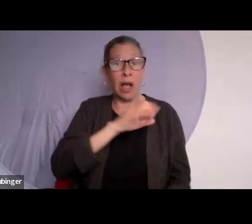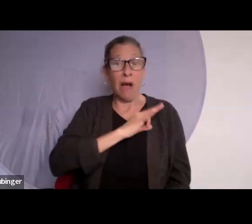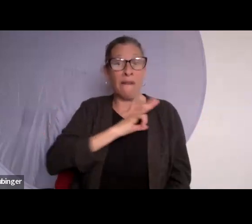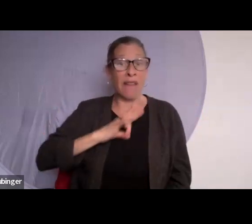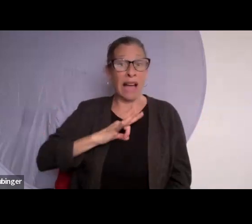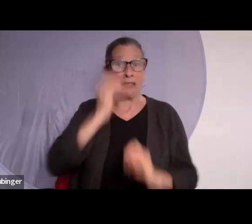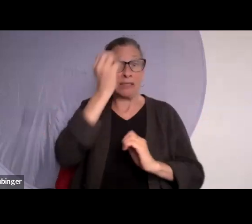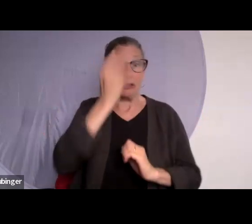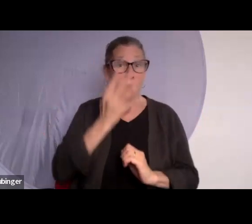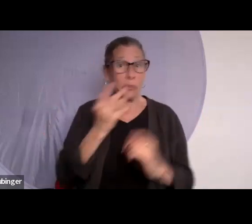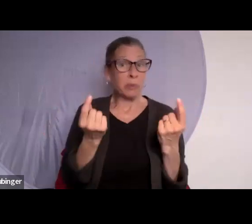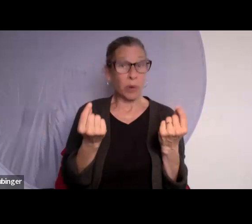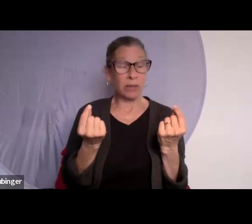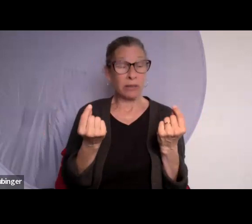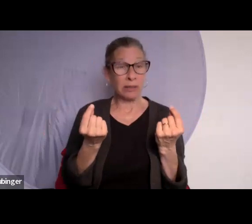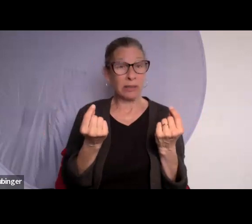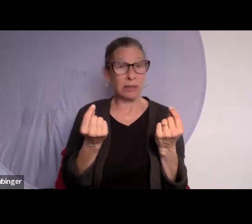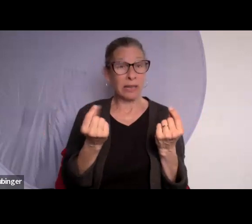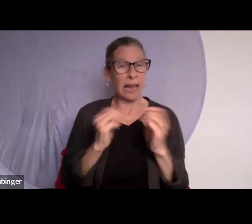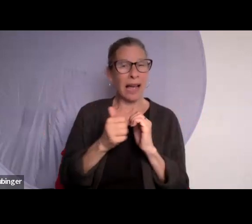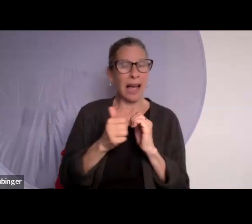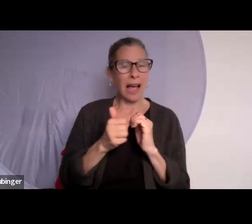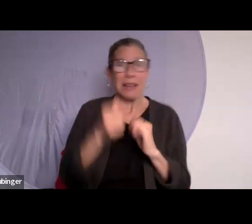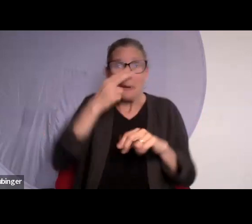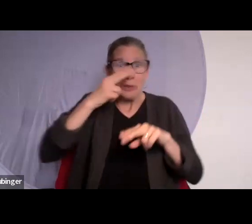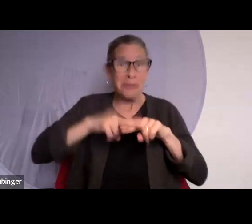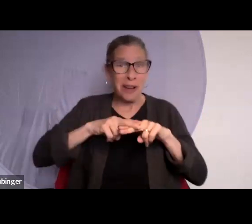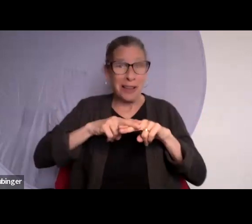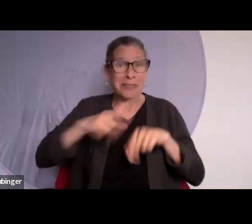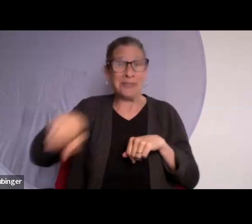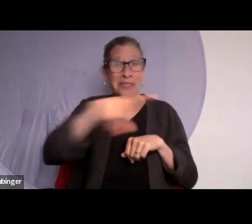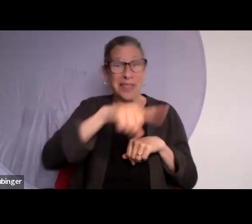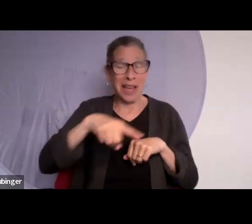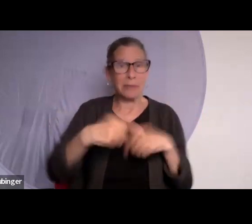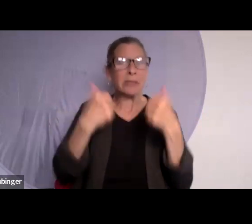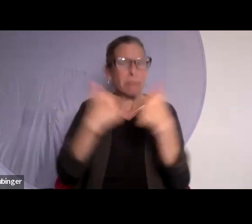about how it was fun for them, and challenging for them as